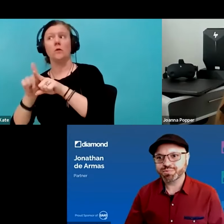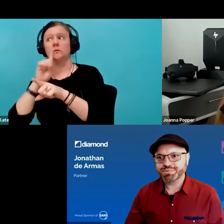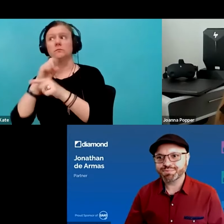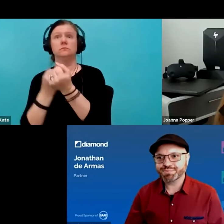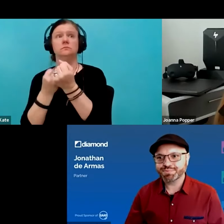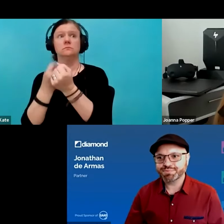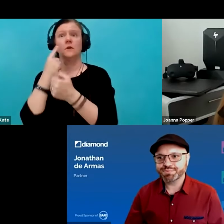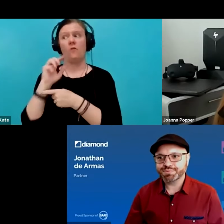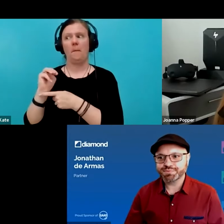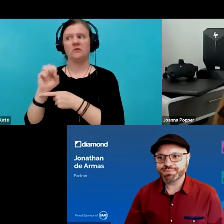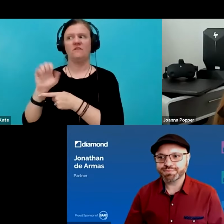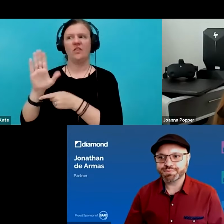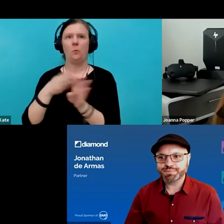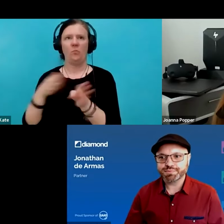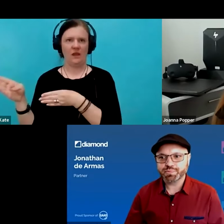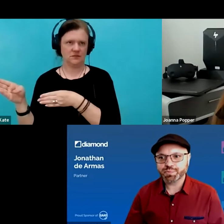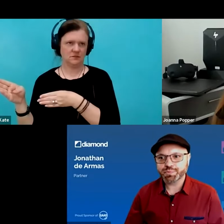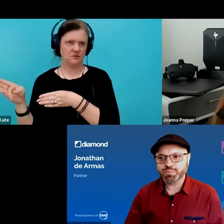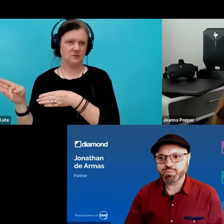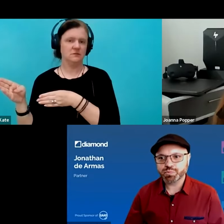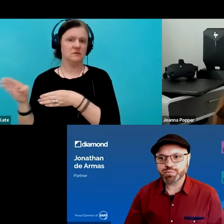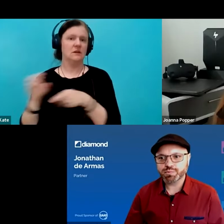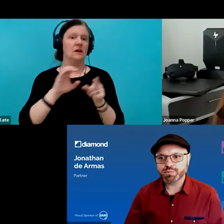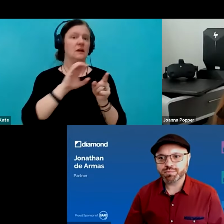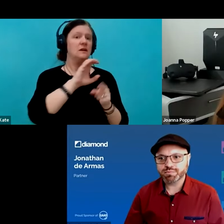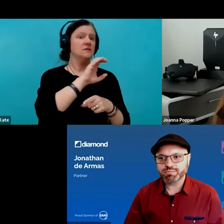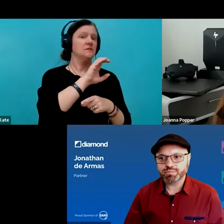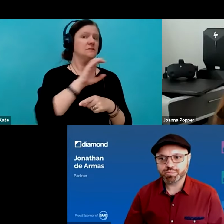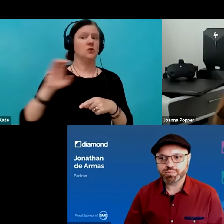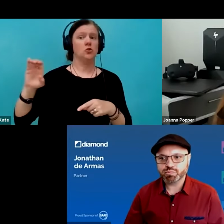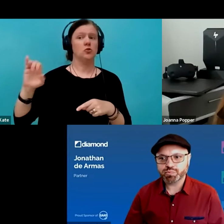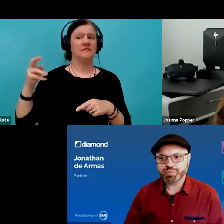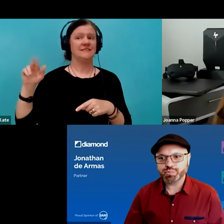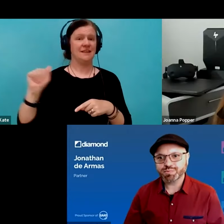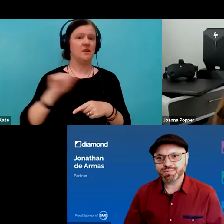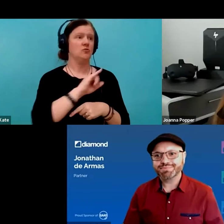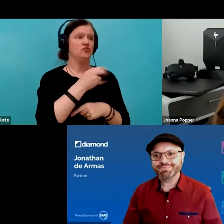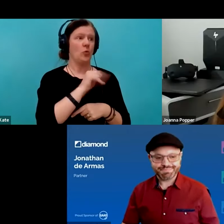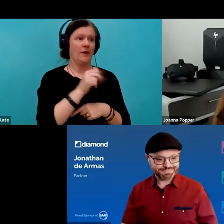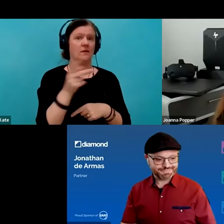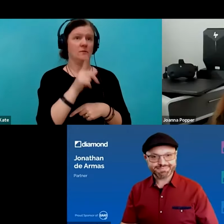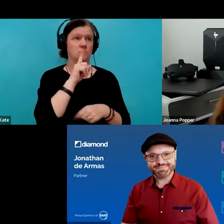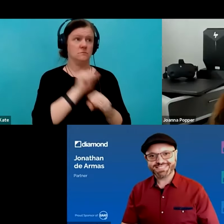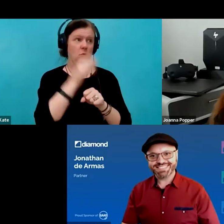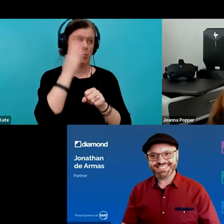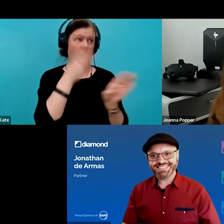plans are because both Christina and Joanna know that have been in meetings where they really know the plans and I can just Throw it out.